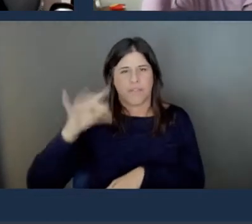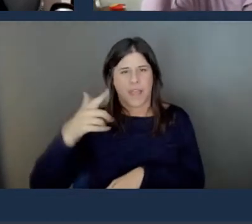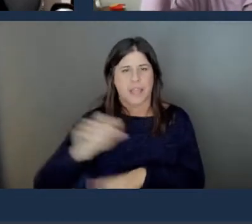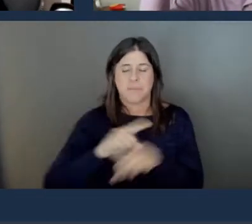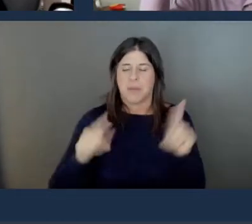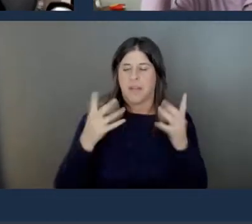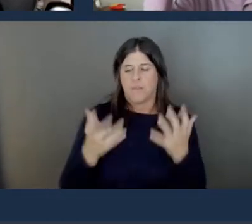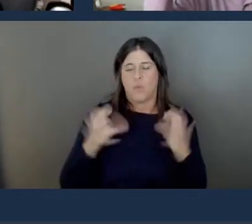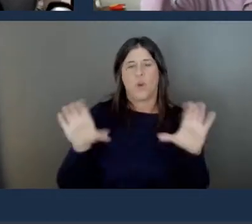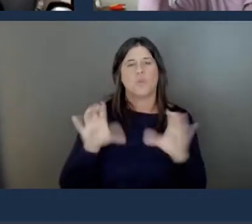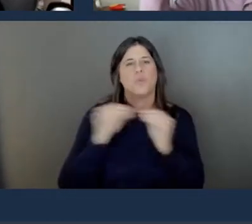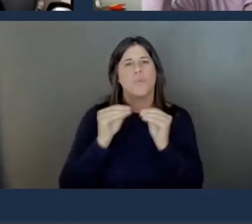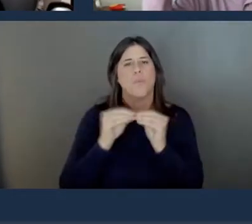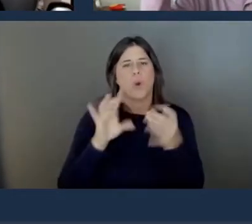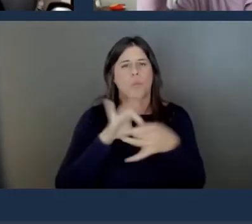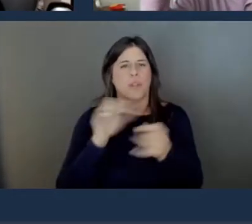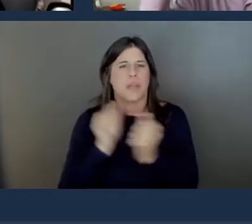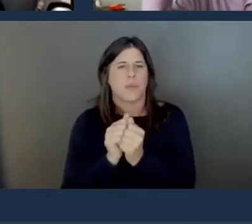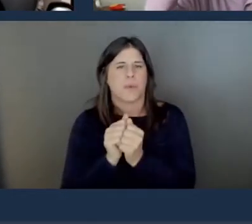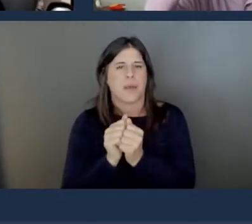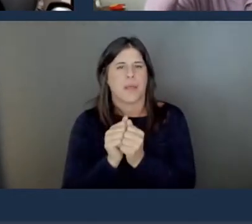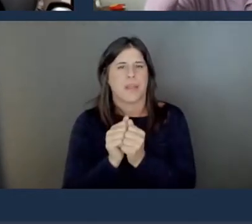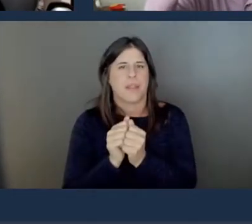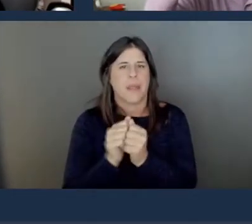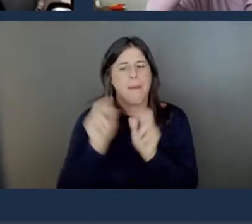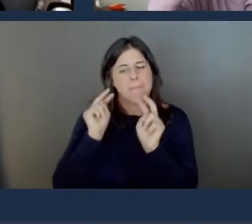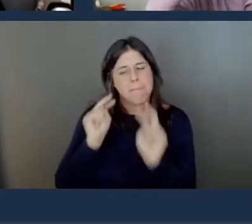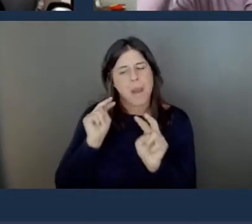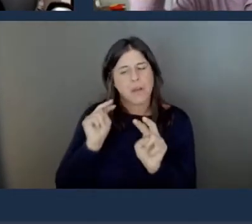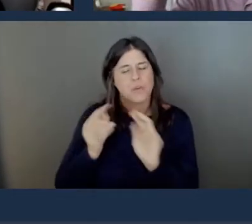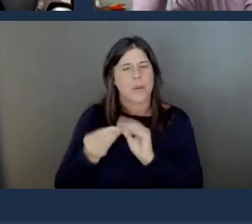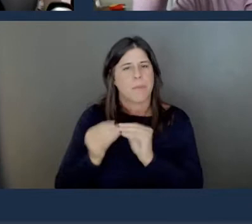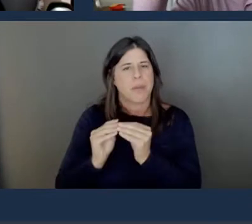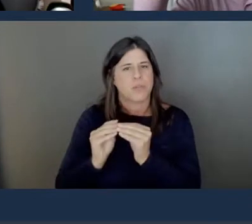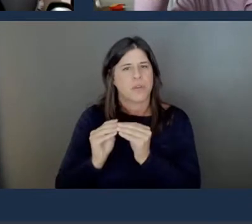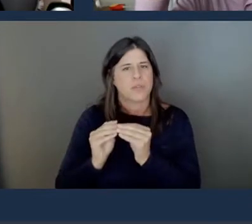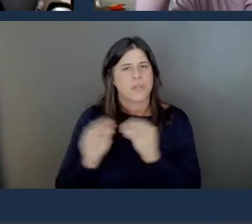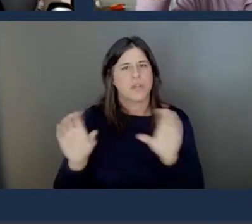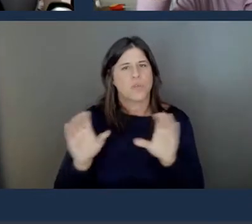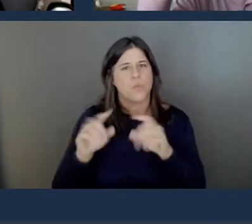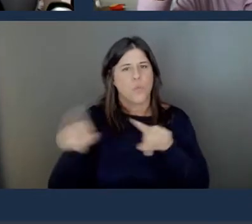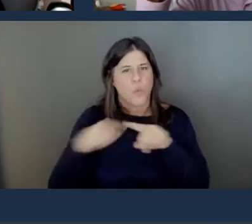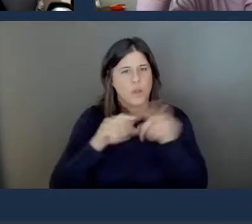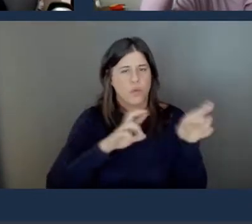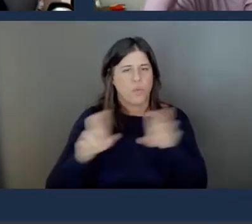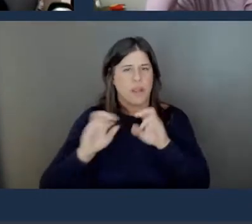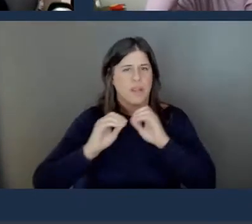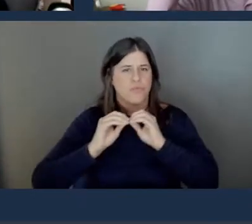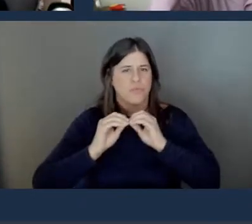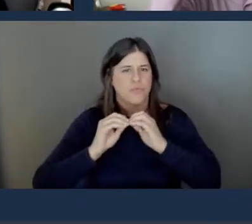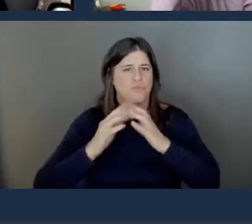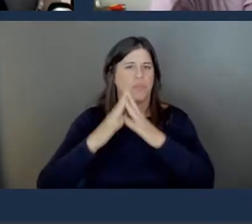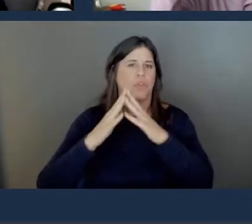around the area of monitoring metrics, when you're doing launches, if you're interested in integration